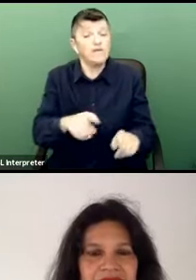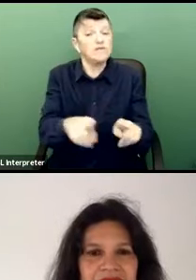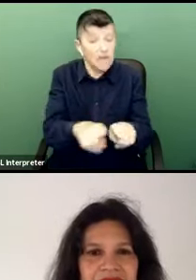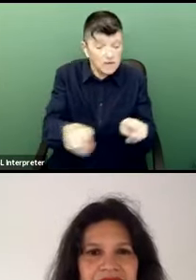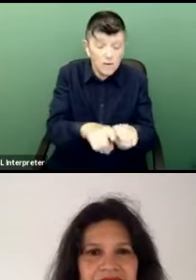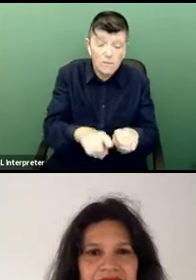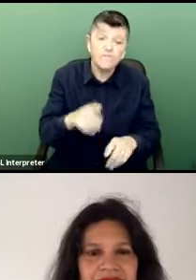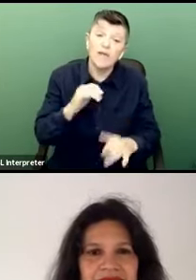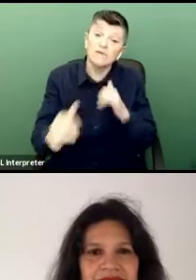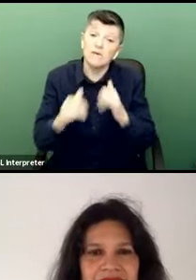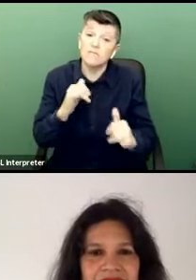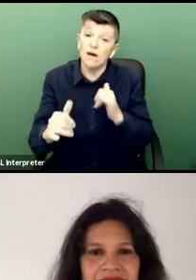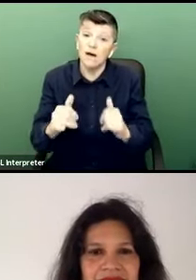army who had not